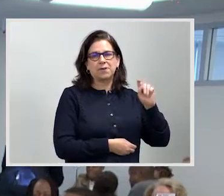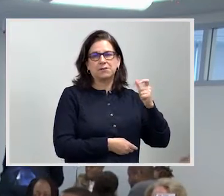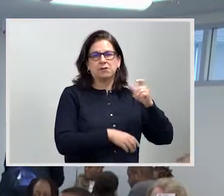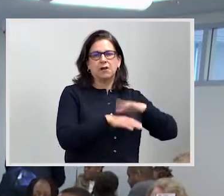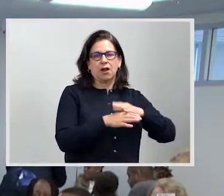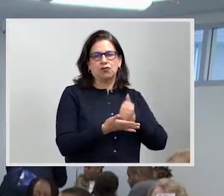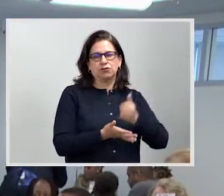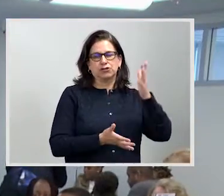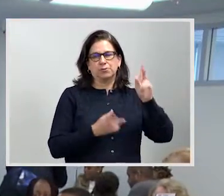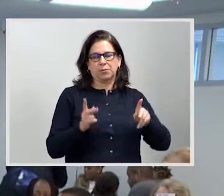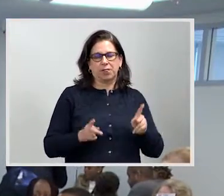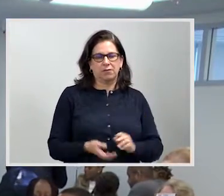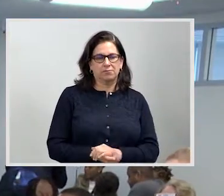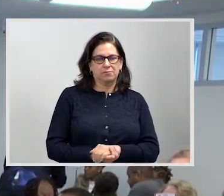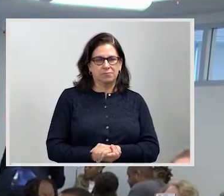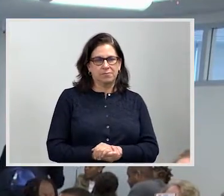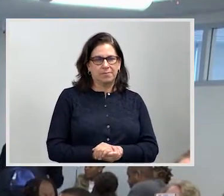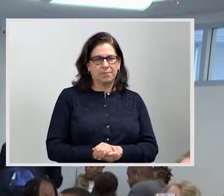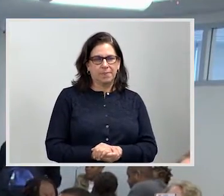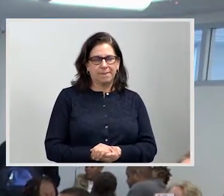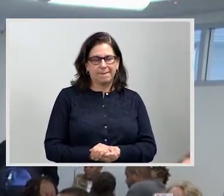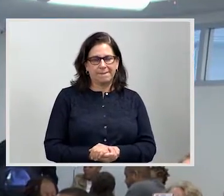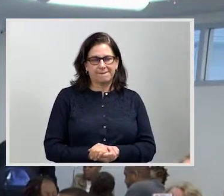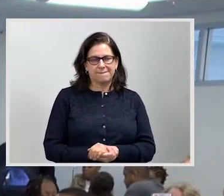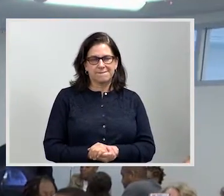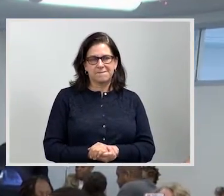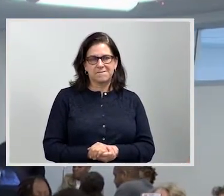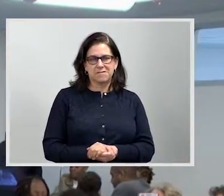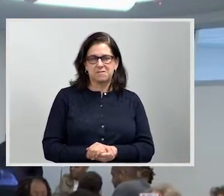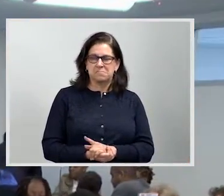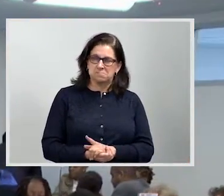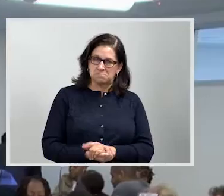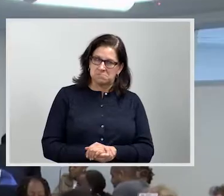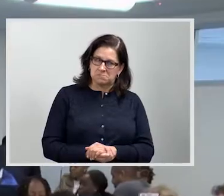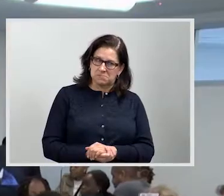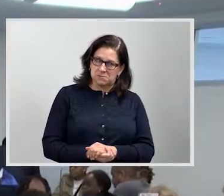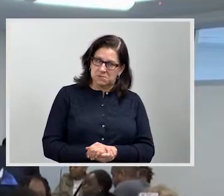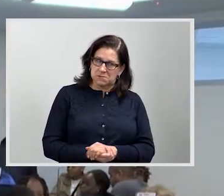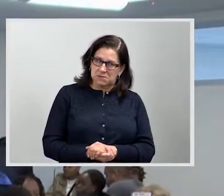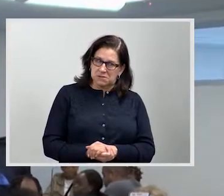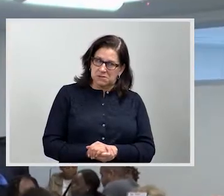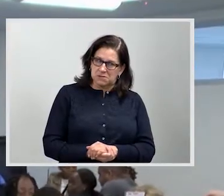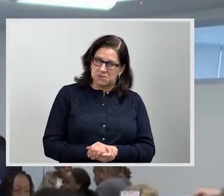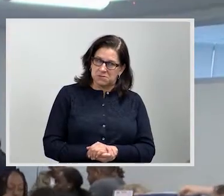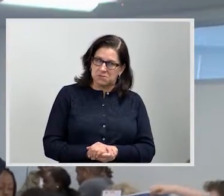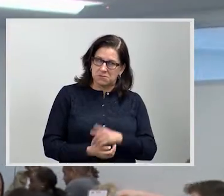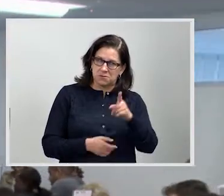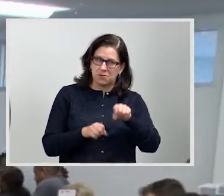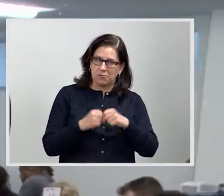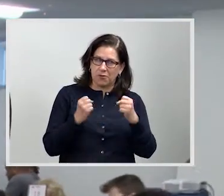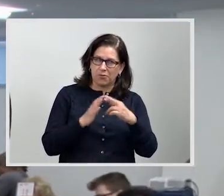ALL RIGHT, TABLE 16. TABLE 16 KIND OF BROKE THE RULES. THEY WENT OVER $100.